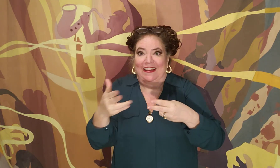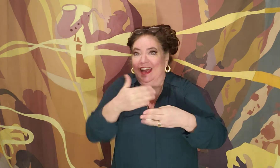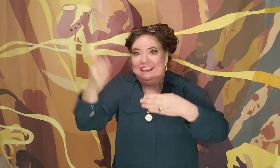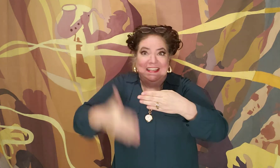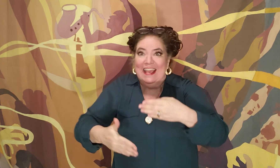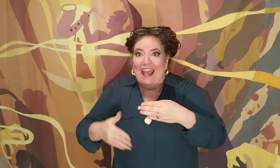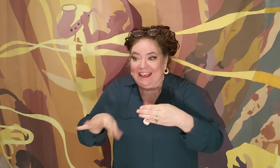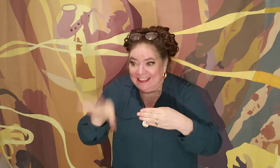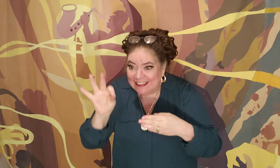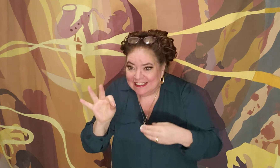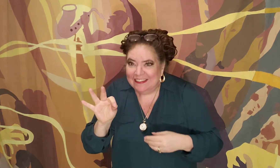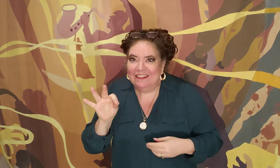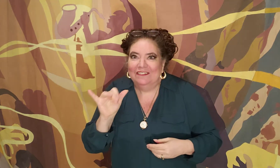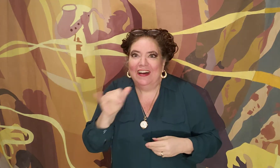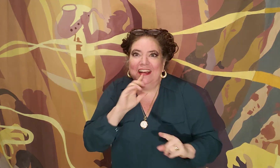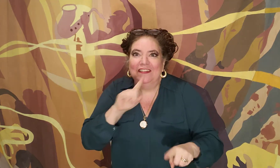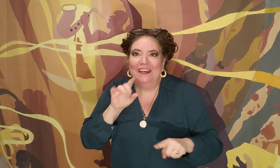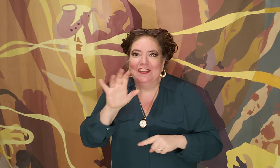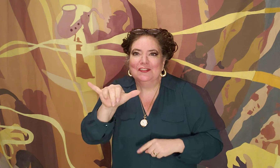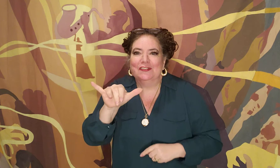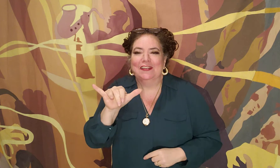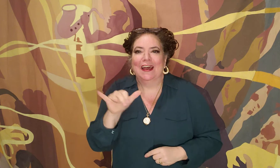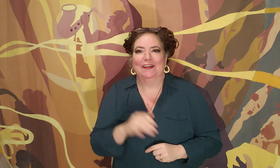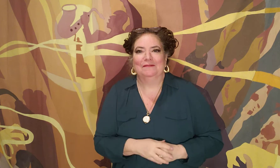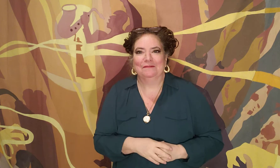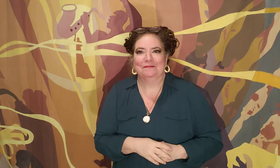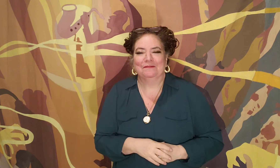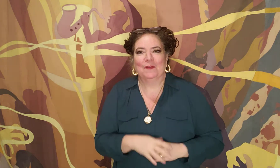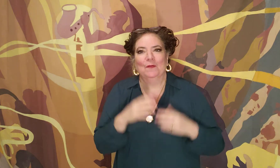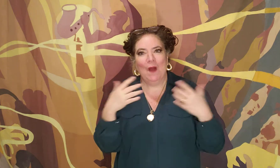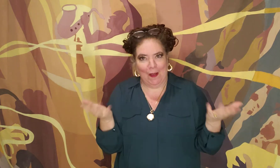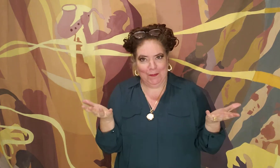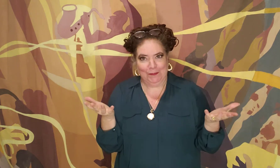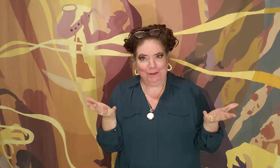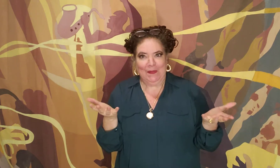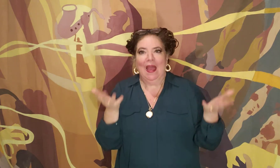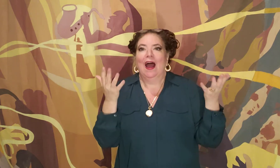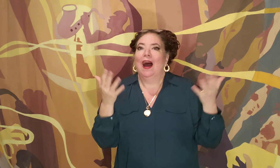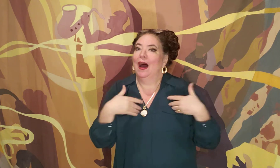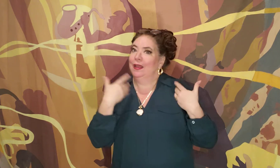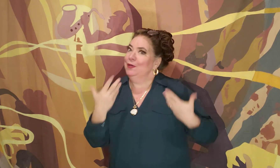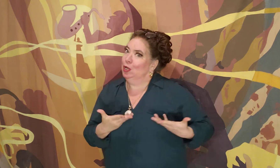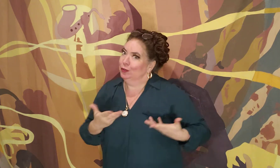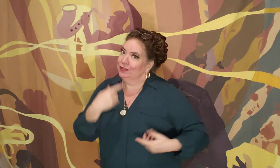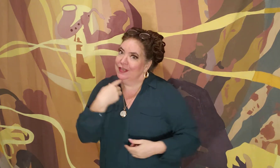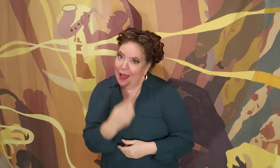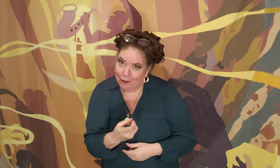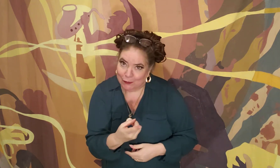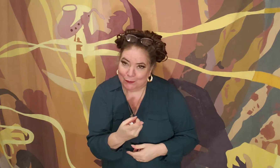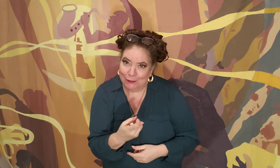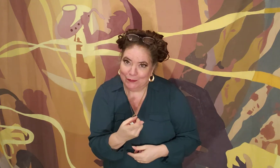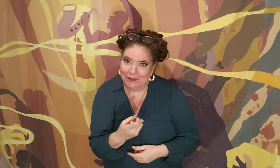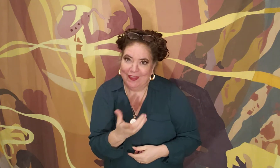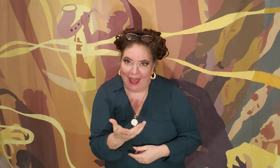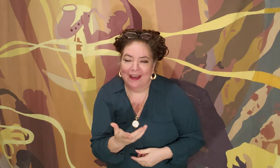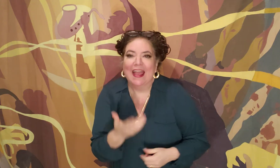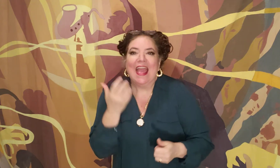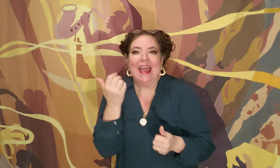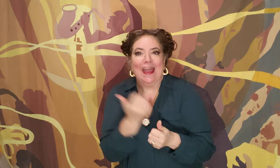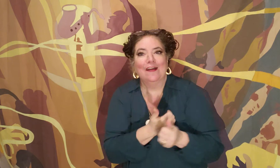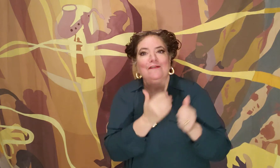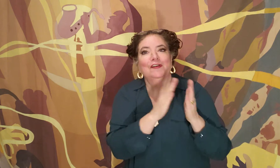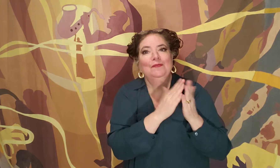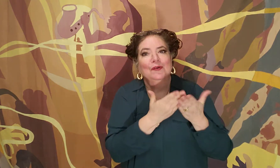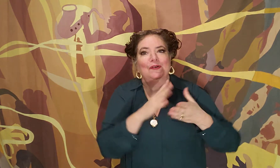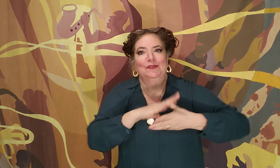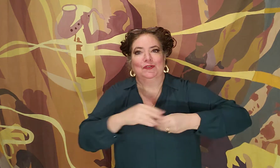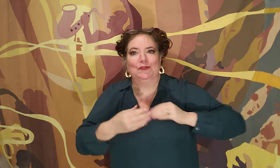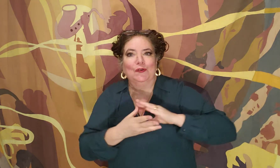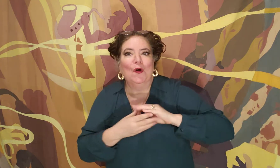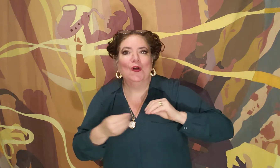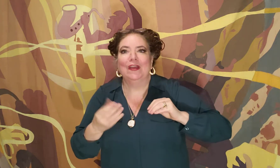cut to the end, find out the answer to that. Well, I am here to tell you that every book, story,